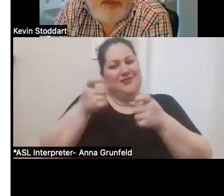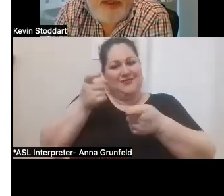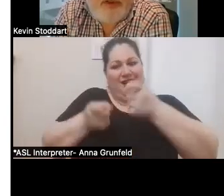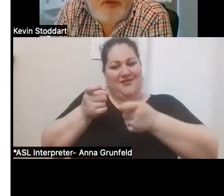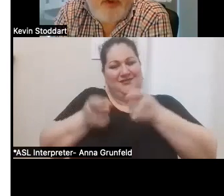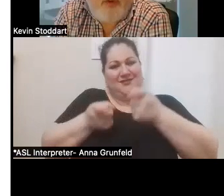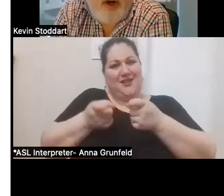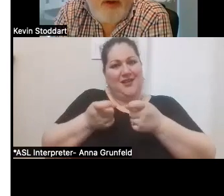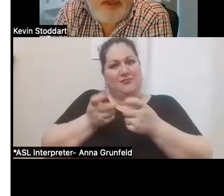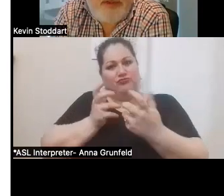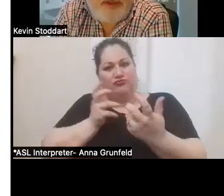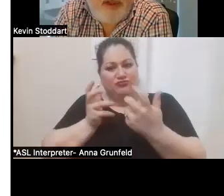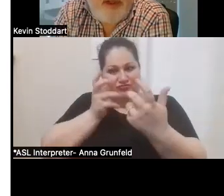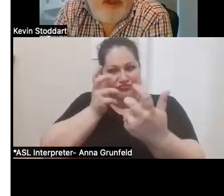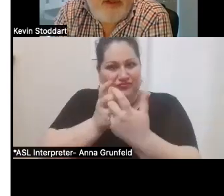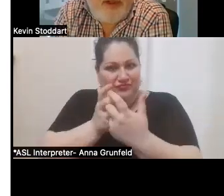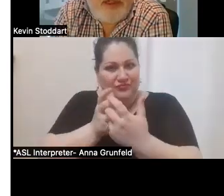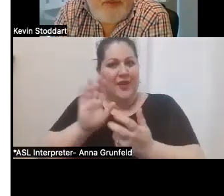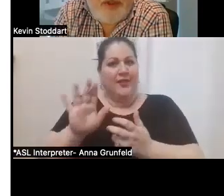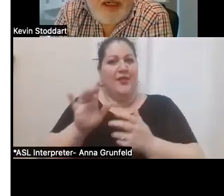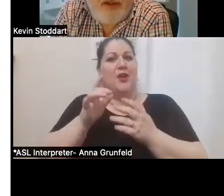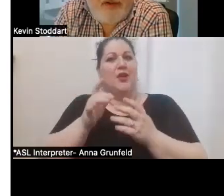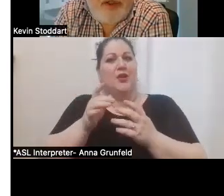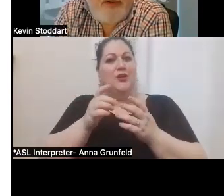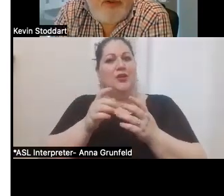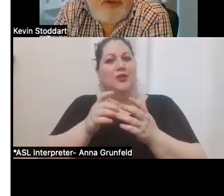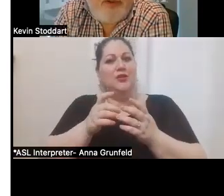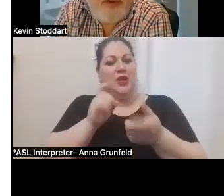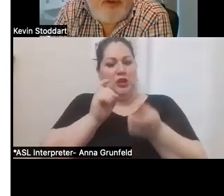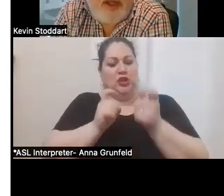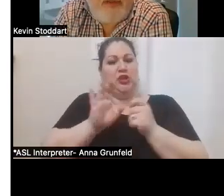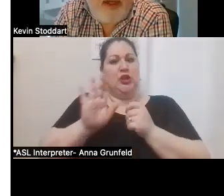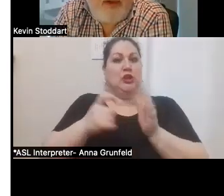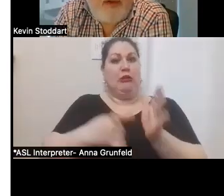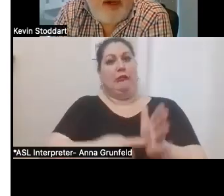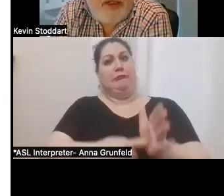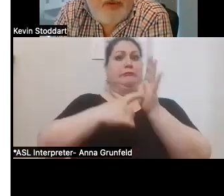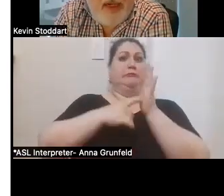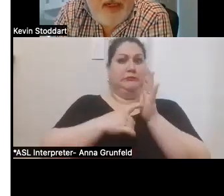essential requirements to this particular student so that they could graduate